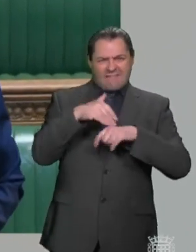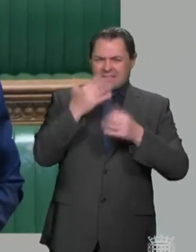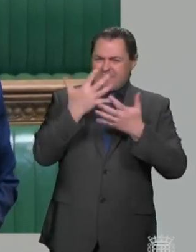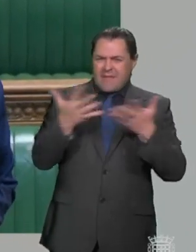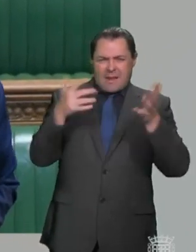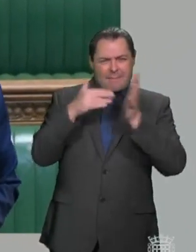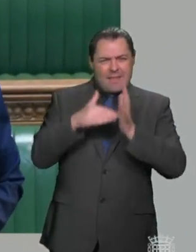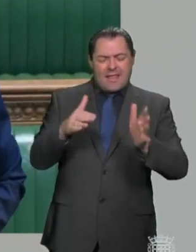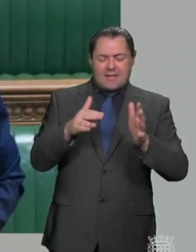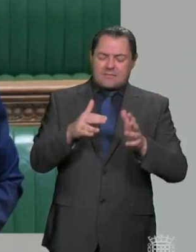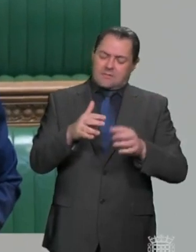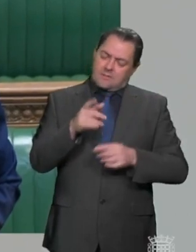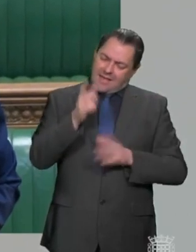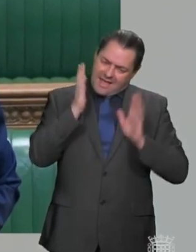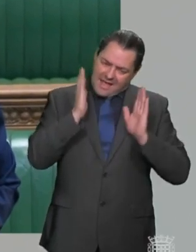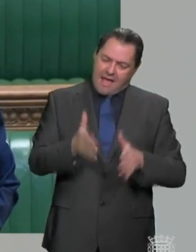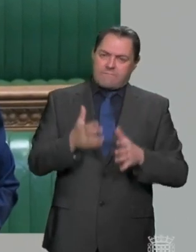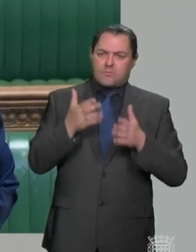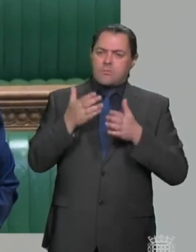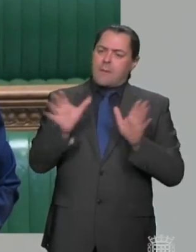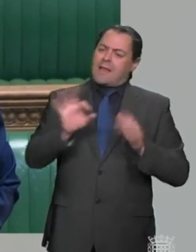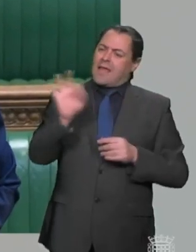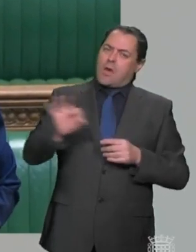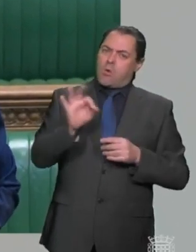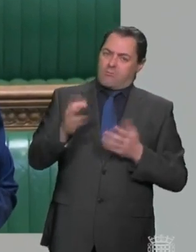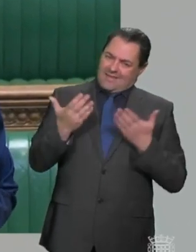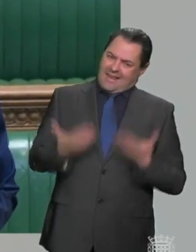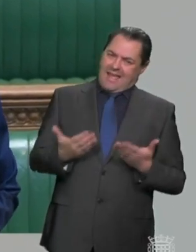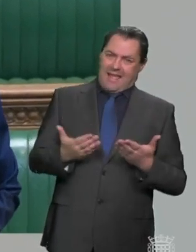he must bring forward the timing of the public inquiry into covid, and that it should start this